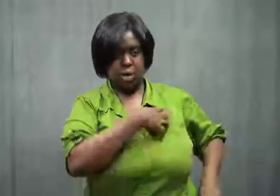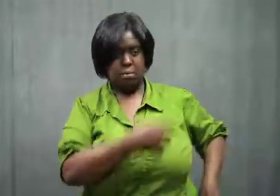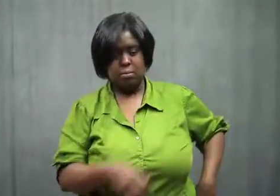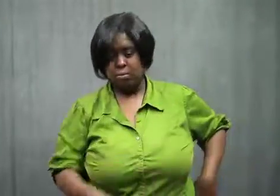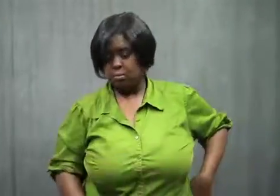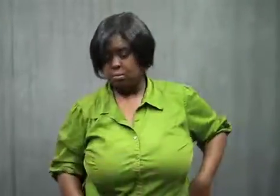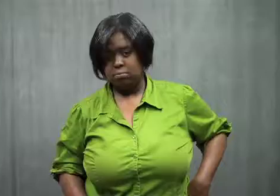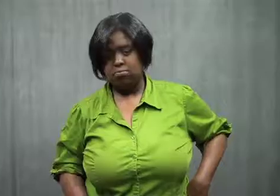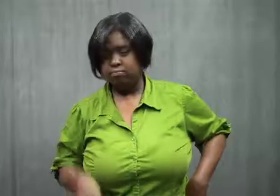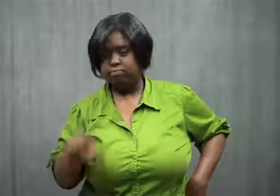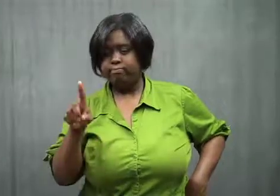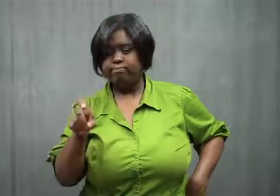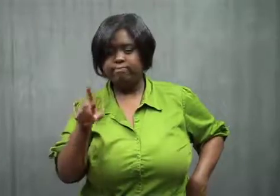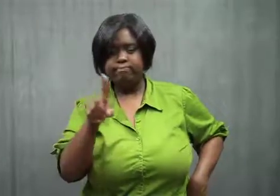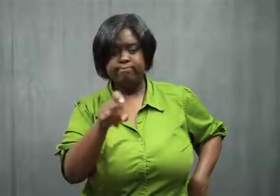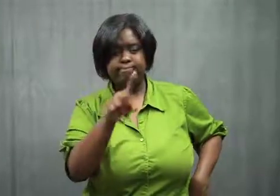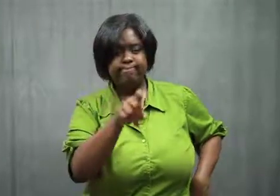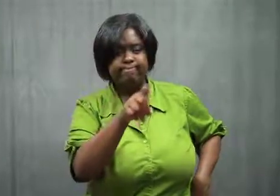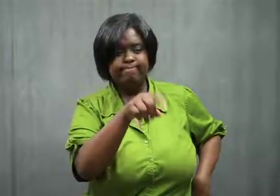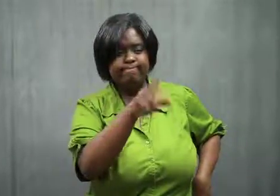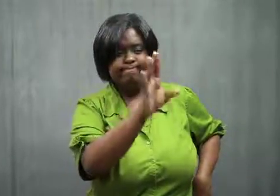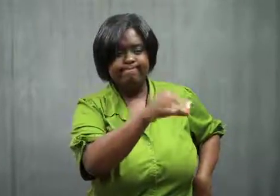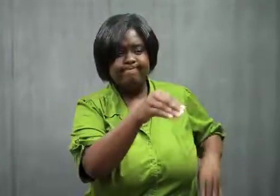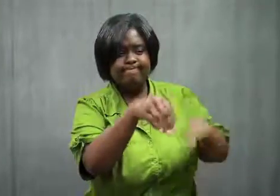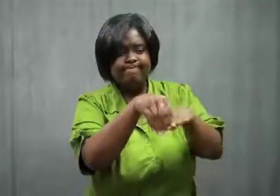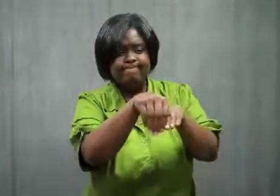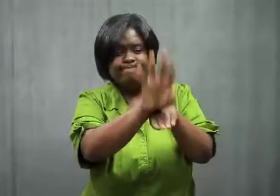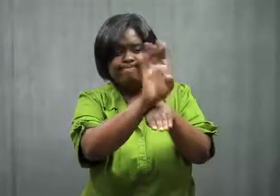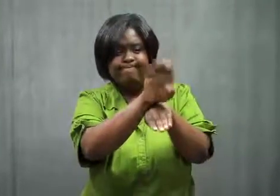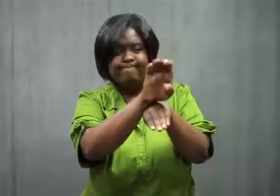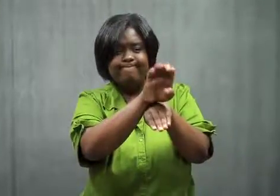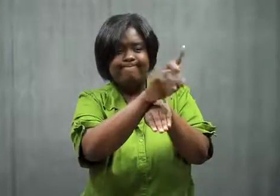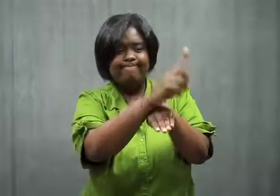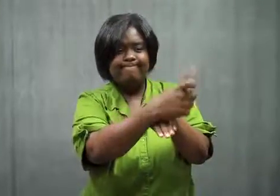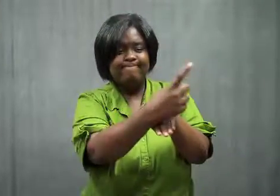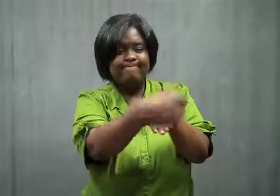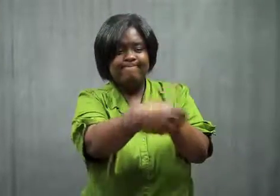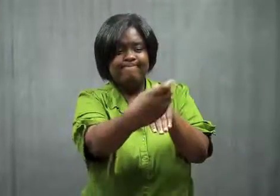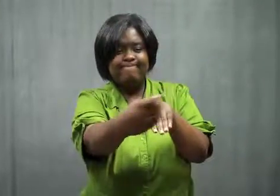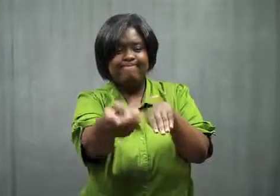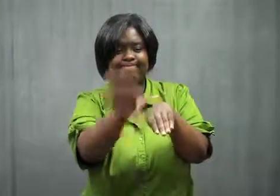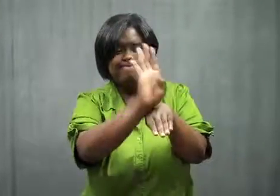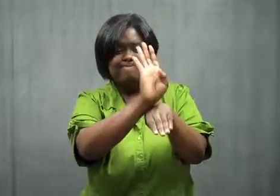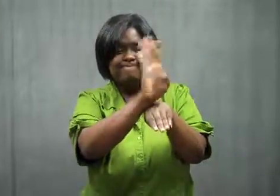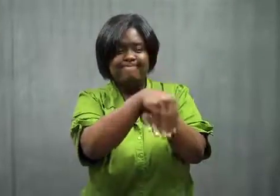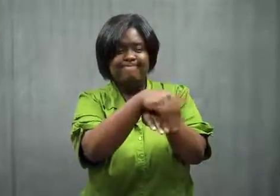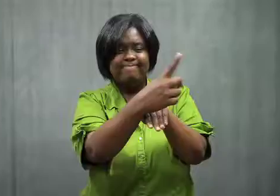The cop went to his car, got something from the trunk.